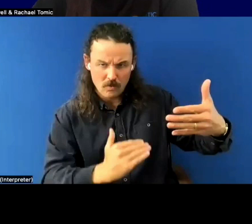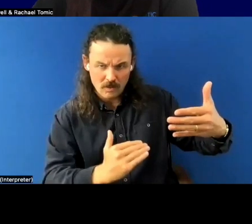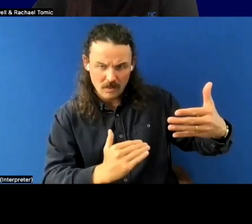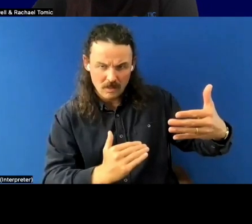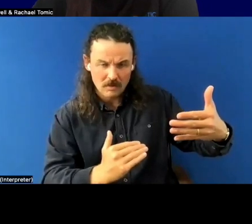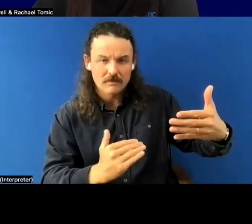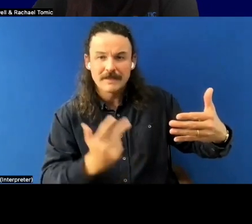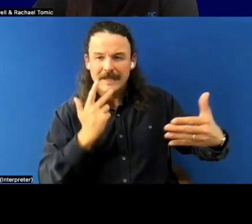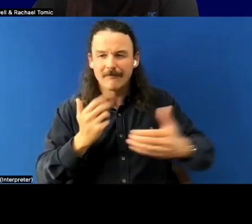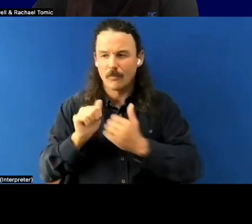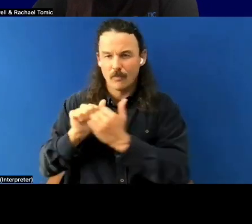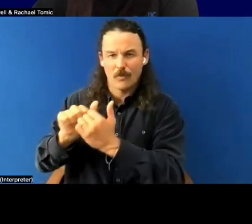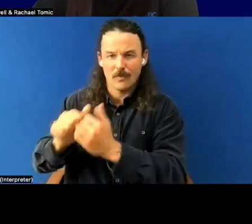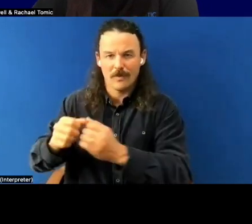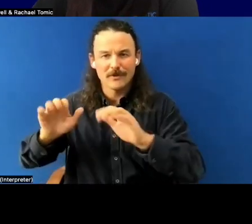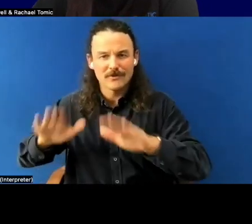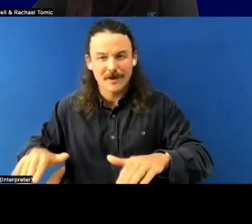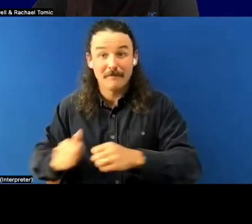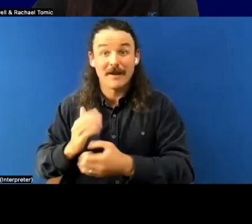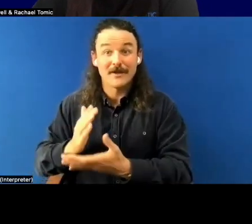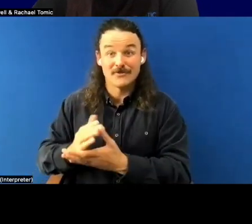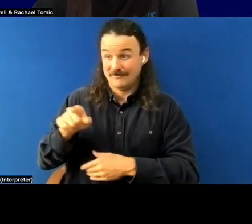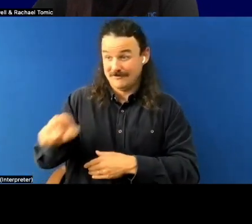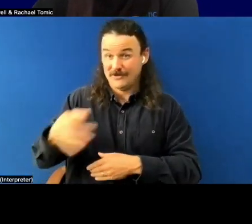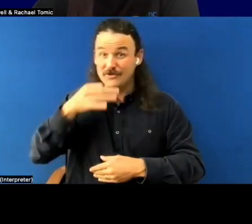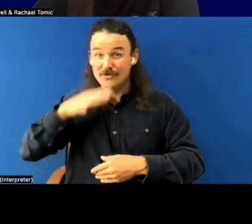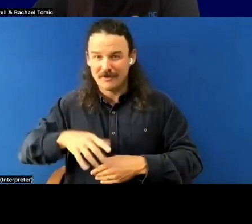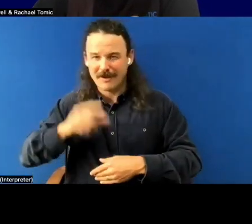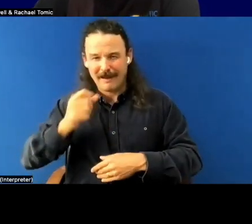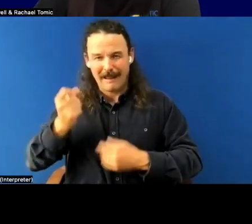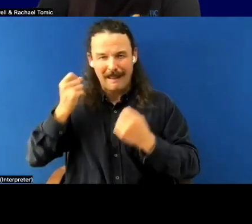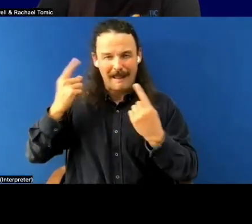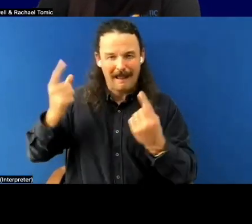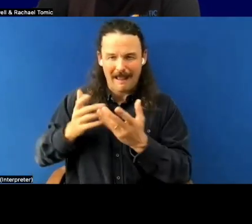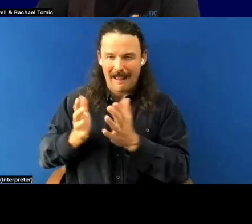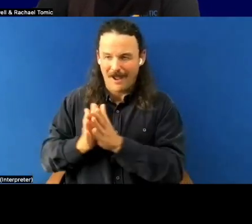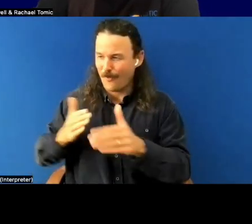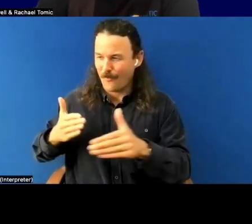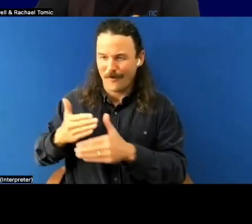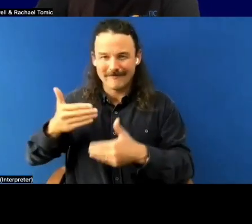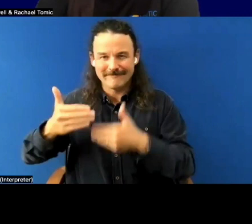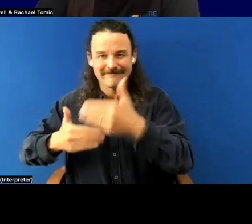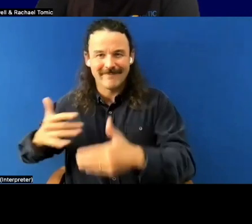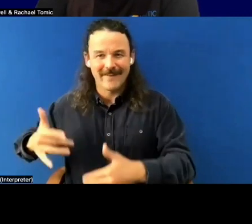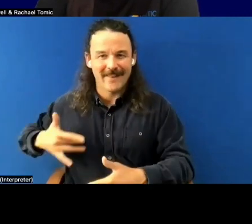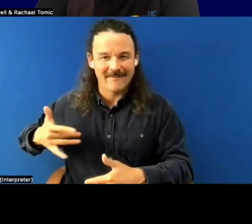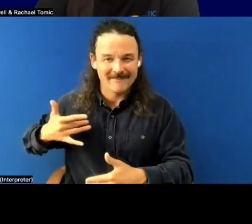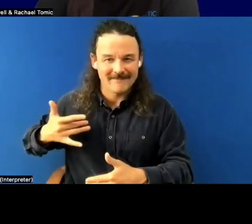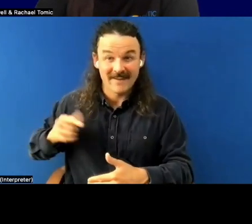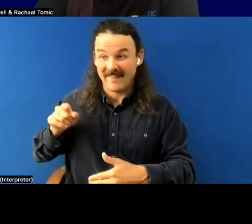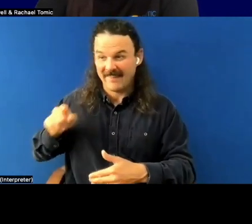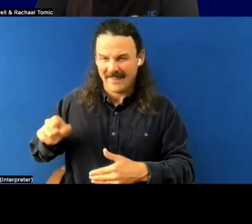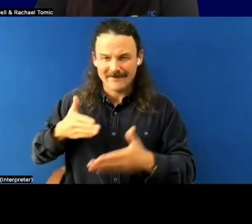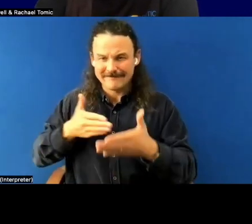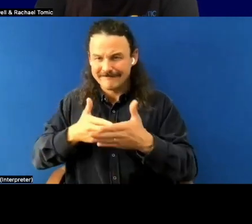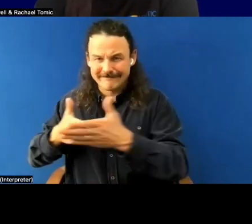function can be totally understood and then that needs to be concisely explained to the parents.